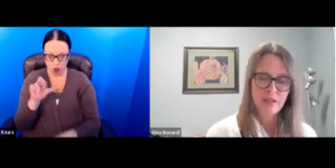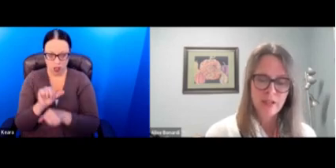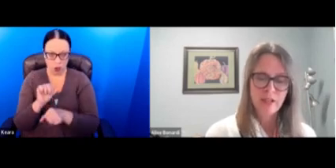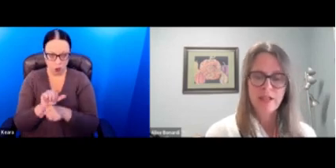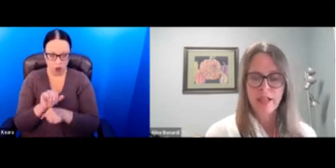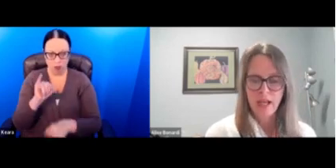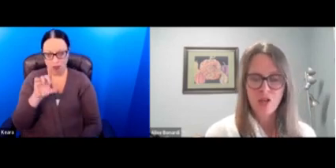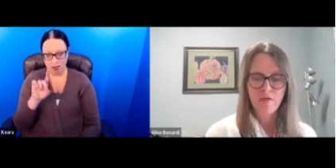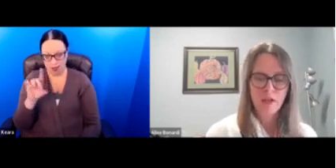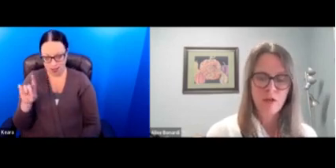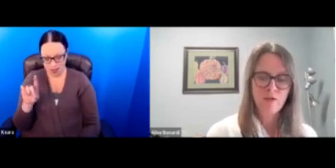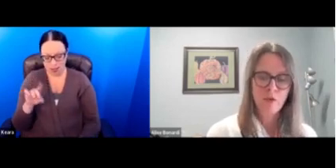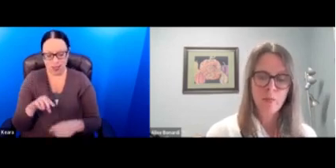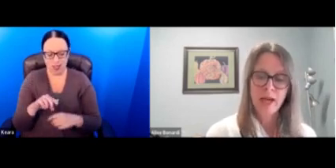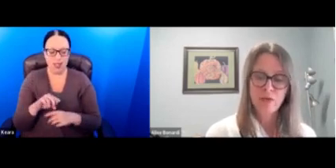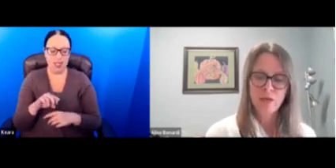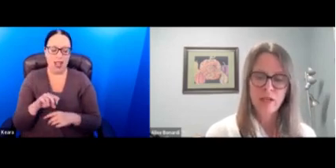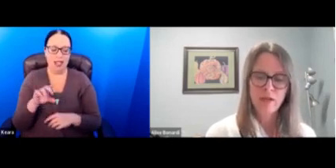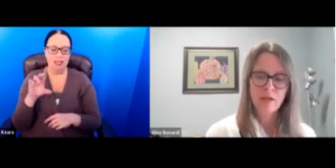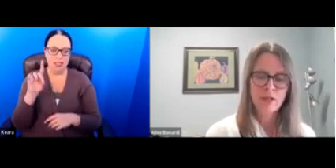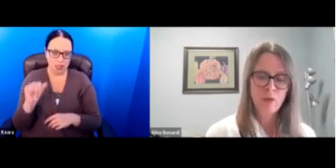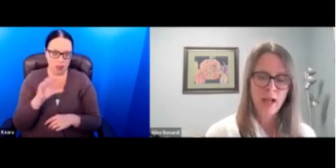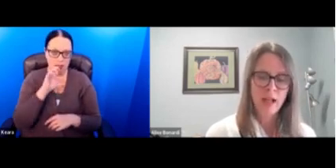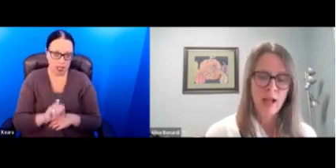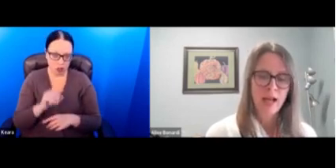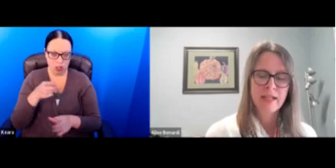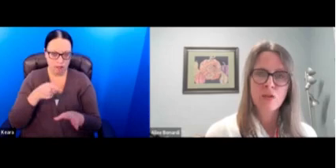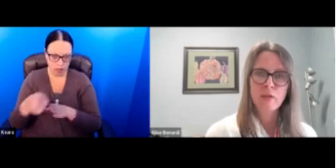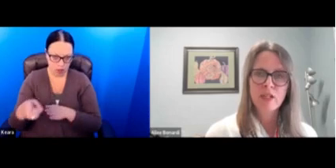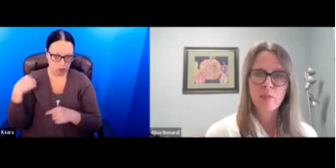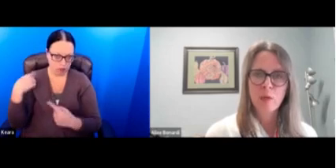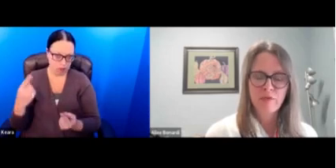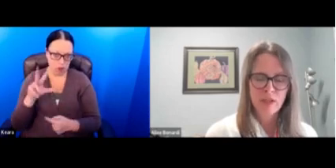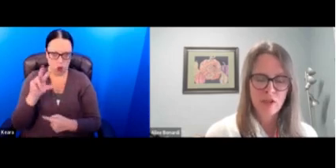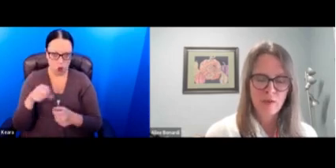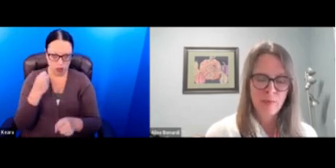disabilities and aging field for the past three years as well as a direct support professional,